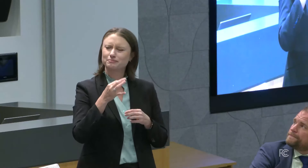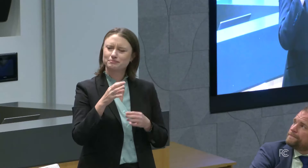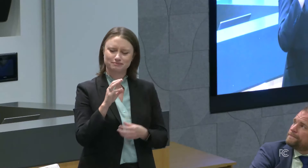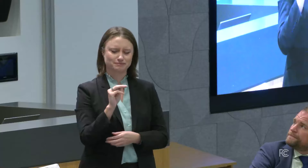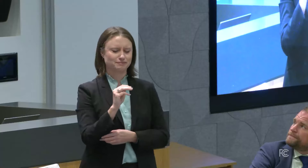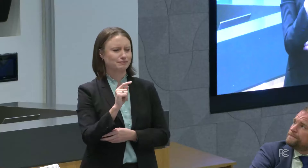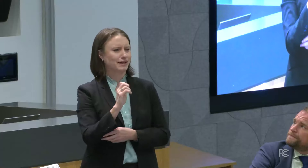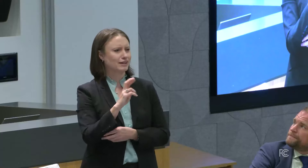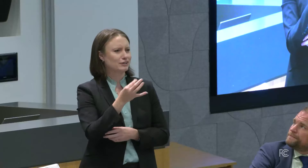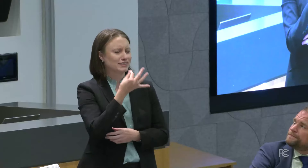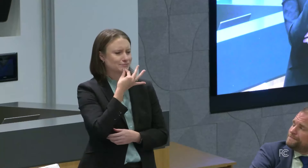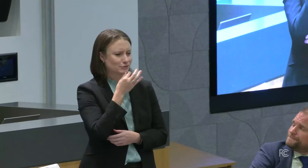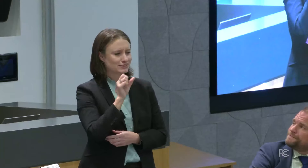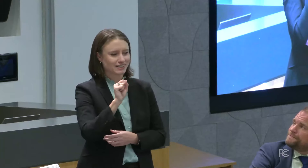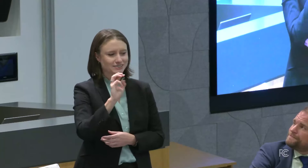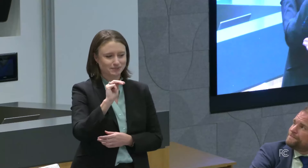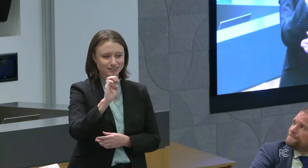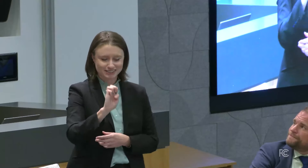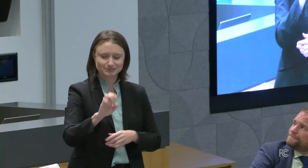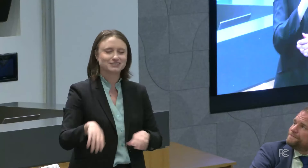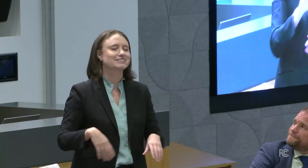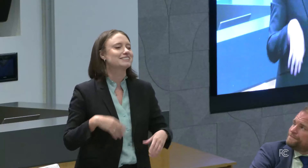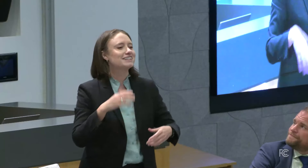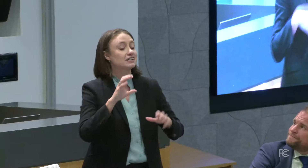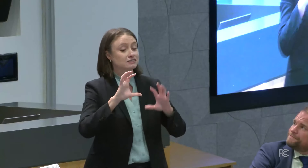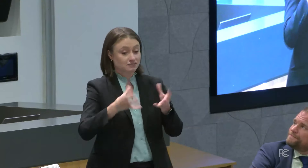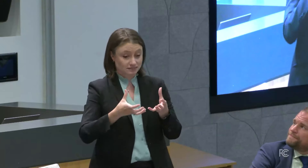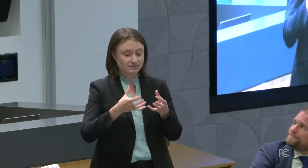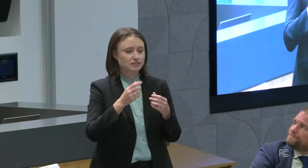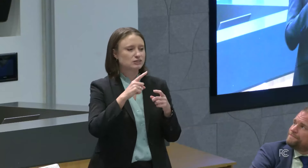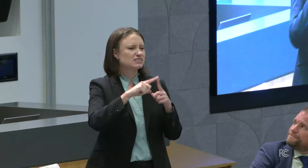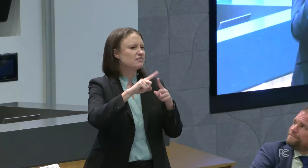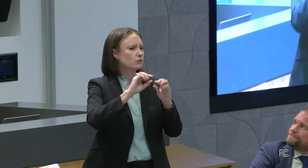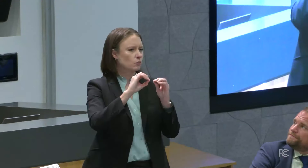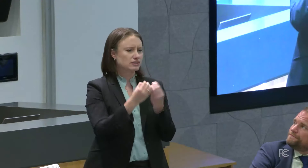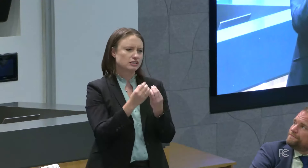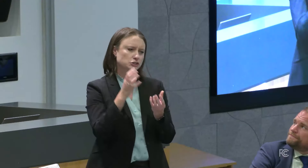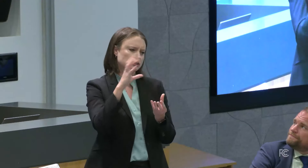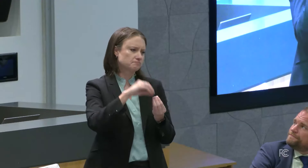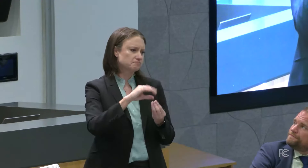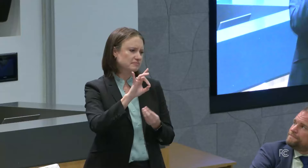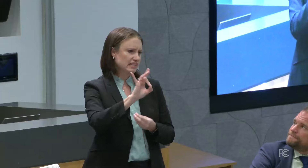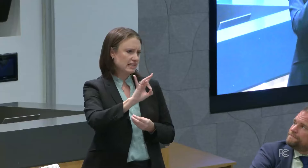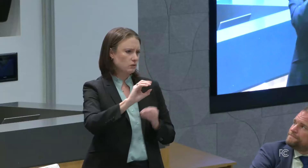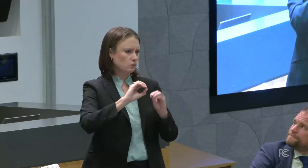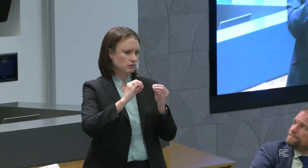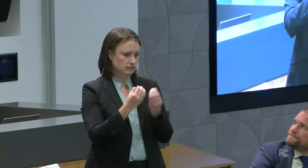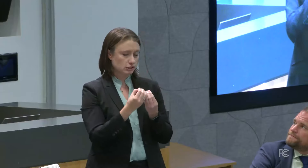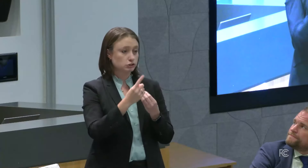WE HAD WITH ACL AND U.S. AGING WAS TO WORK WITH A GROUP OF SUBJECT MATTER EXPERTS OR SMES, I'M TRYING TO MAKE SURE THAT I SIGN THAT THE RIGHT WAY.